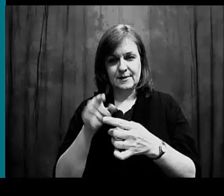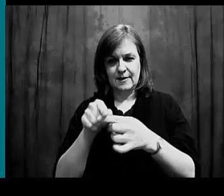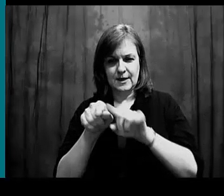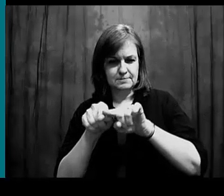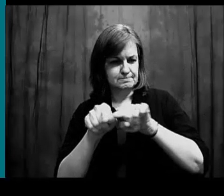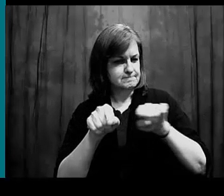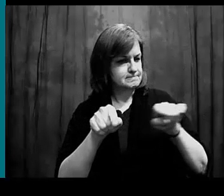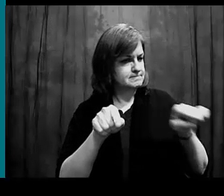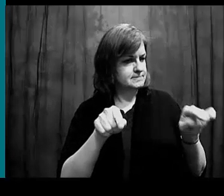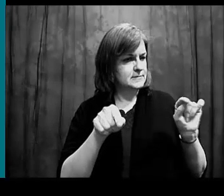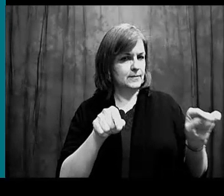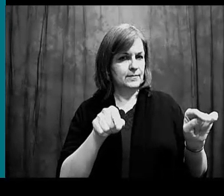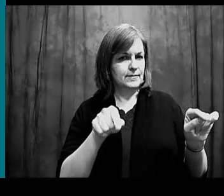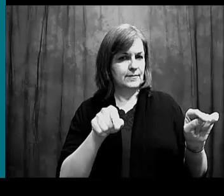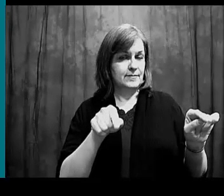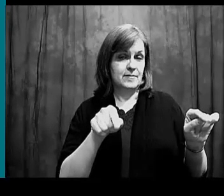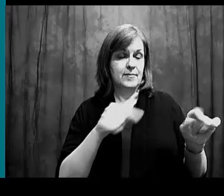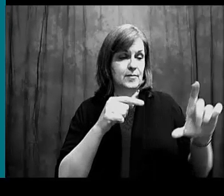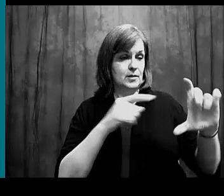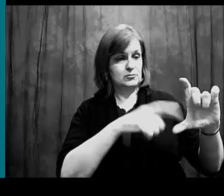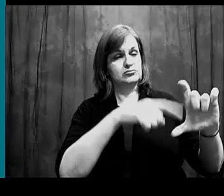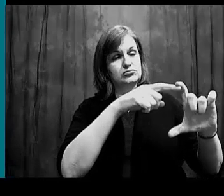and we simply draw a line